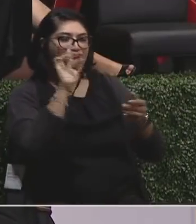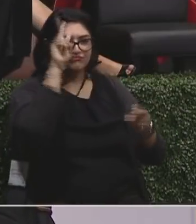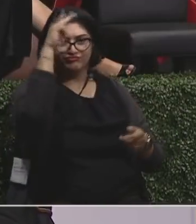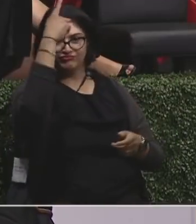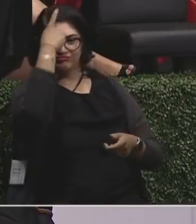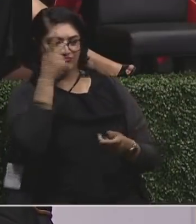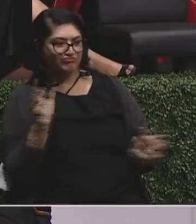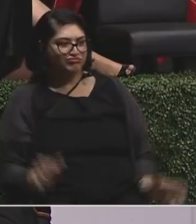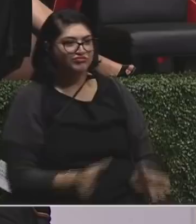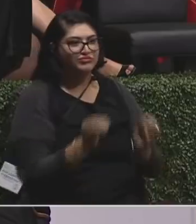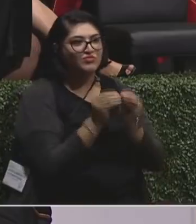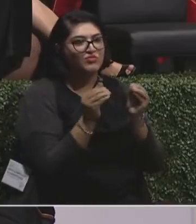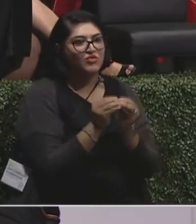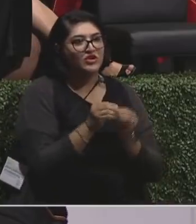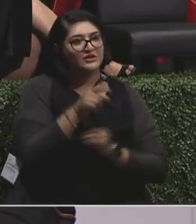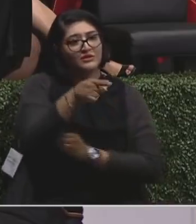SYMON CONVINCED HER TO PURSUE MORE.